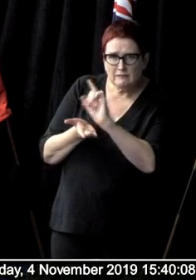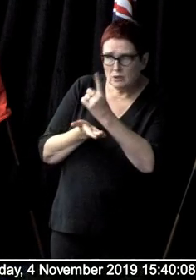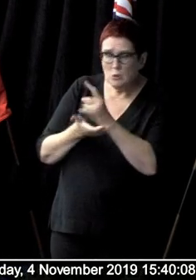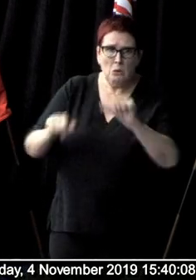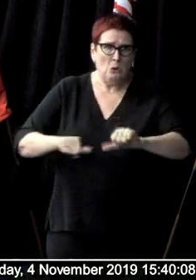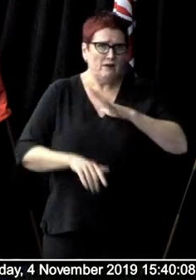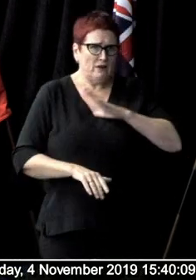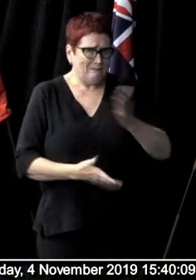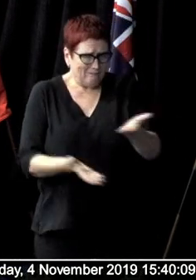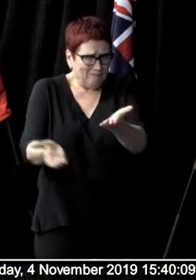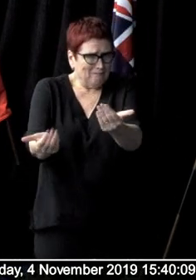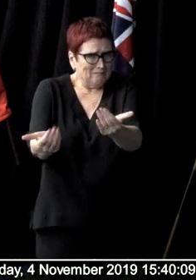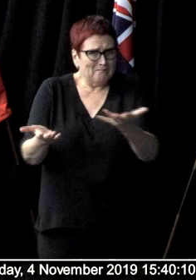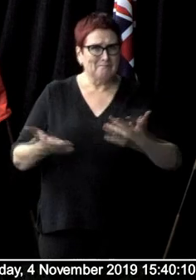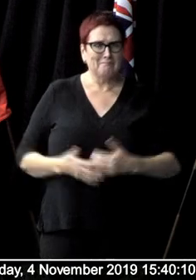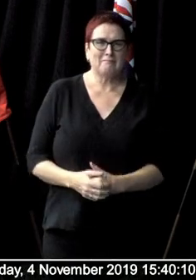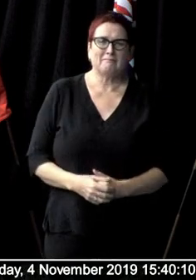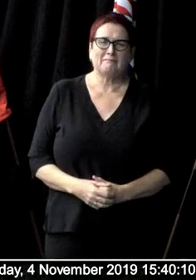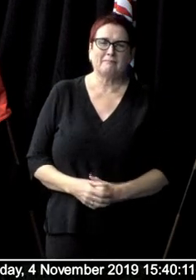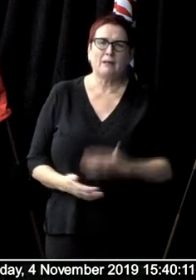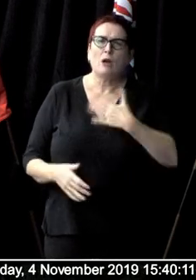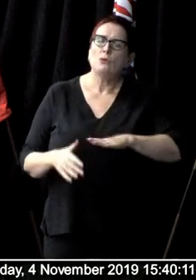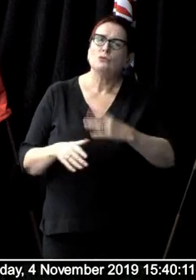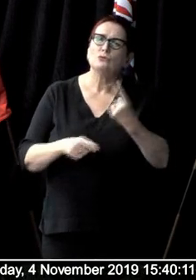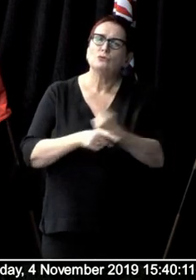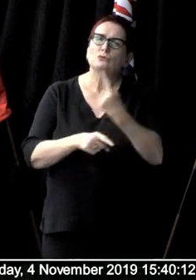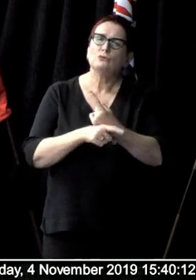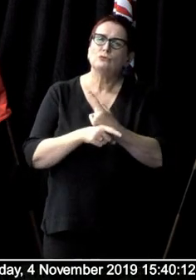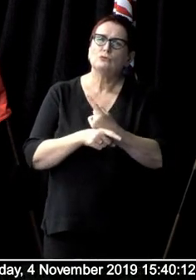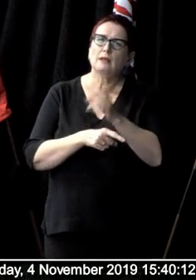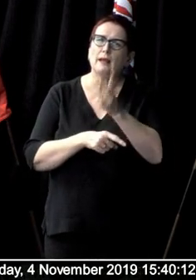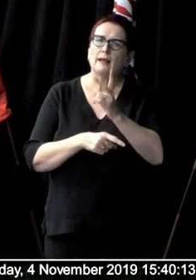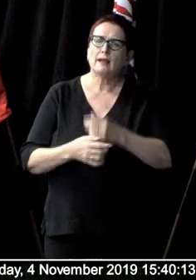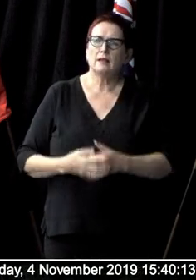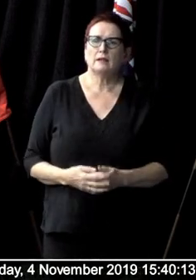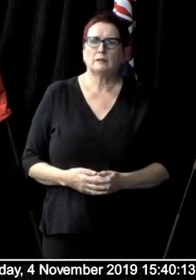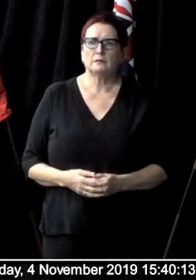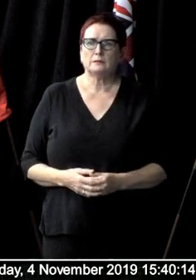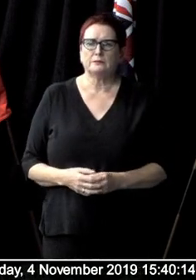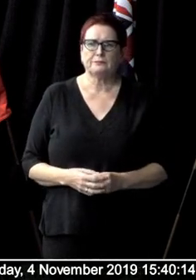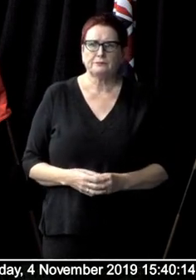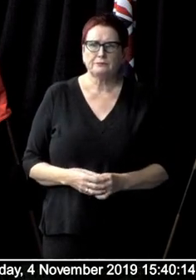So I just – I guess I wanted to make the point that sometimes there’s